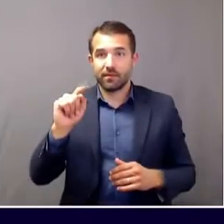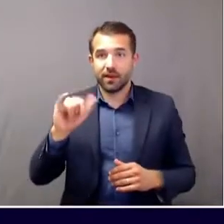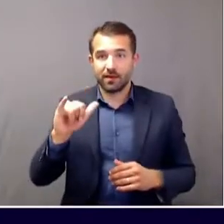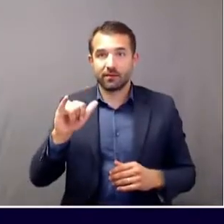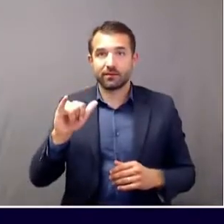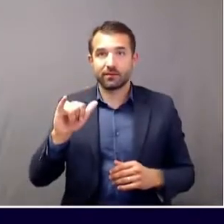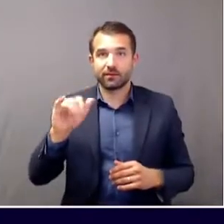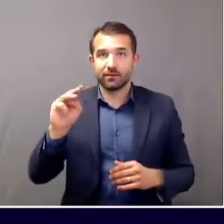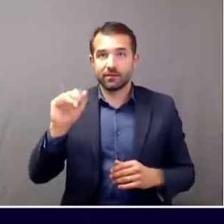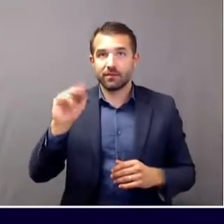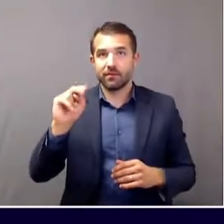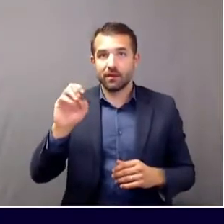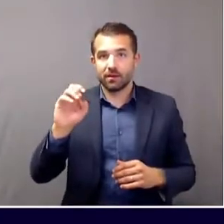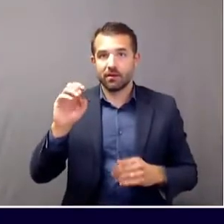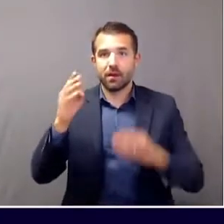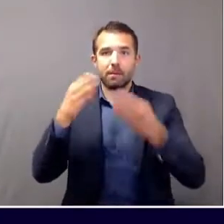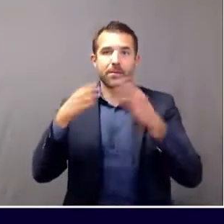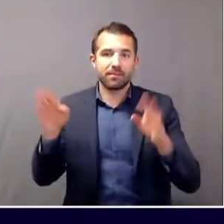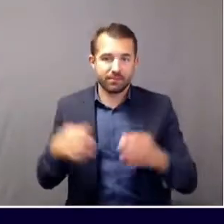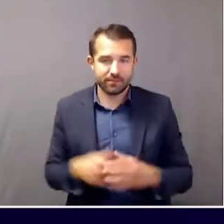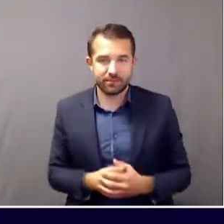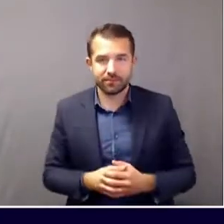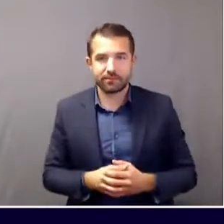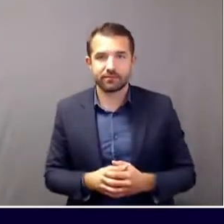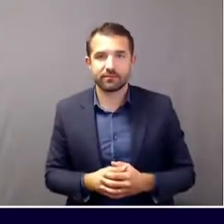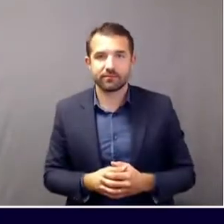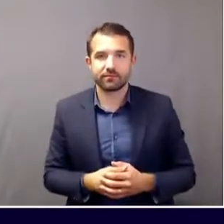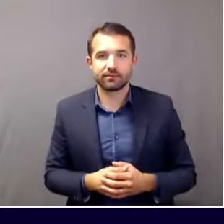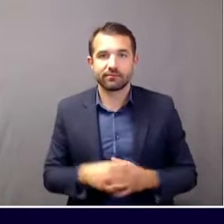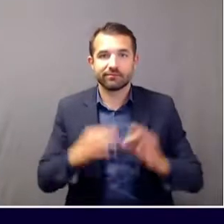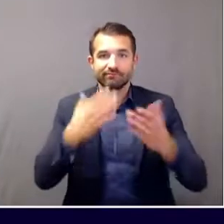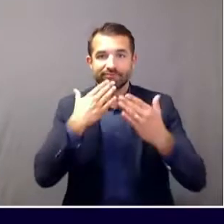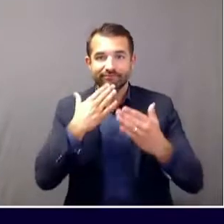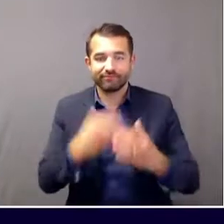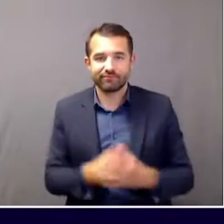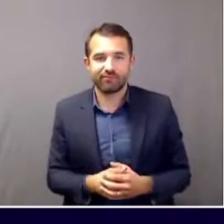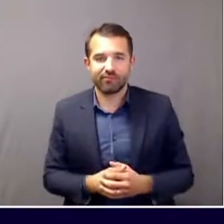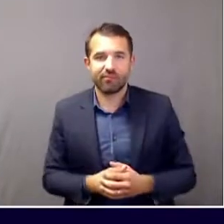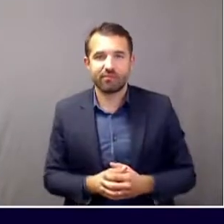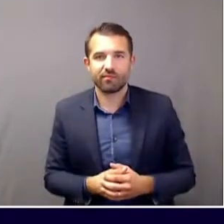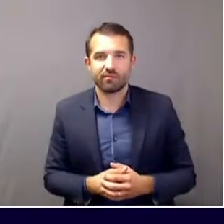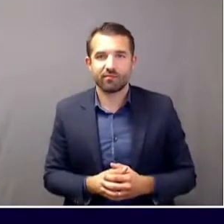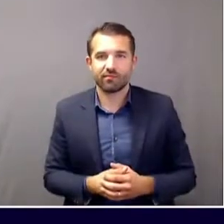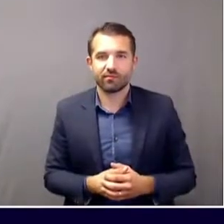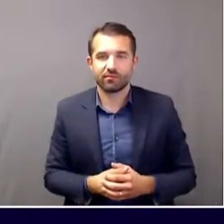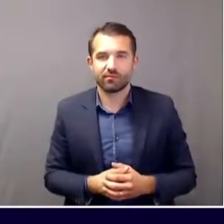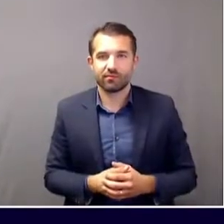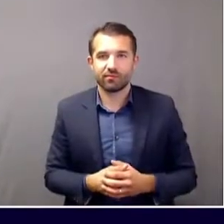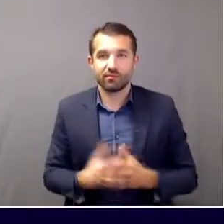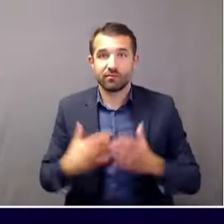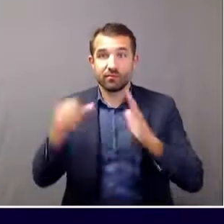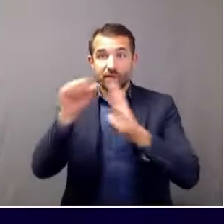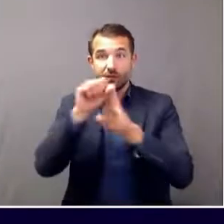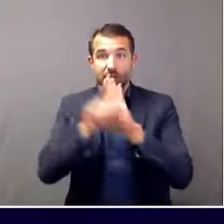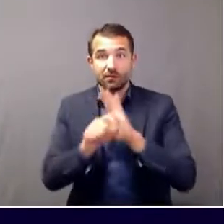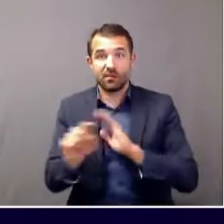thanks doctor shot in terms of the increase in cases in nearby